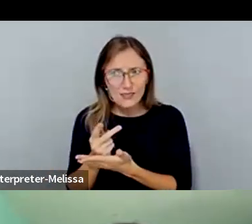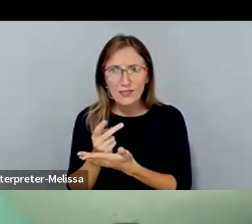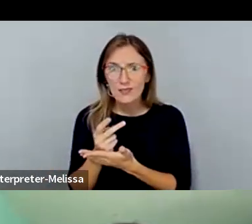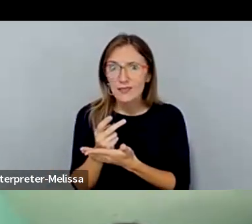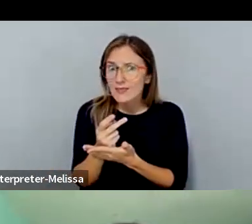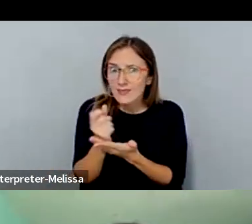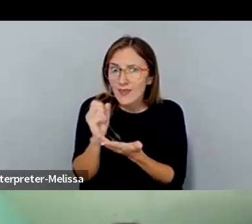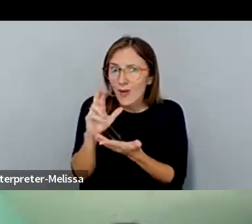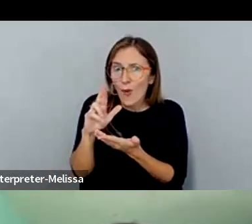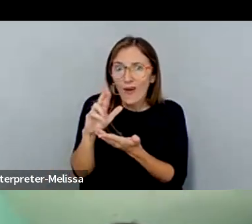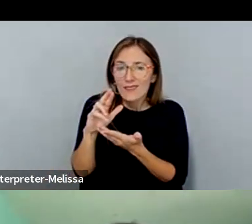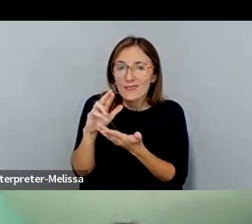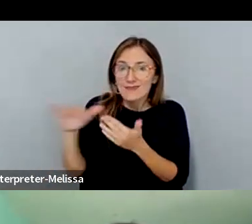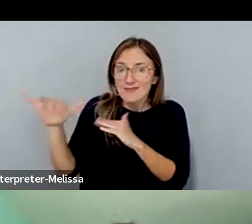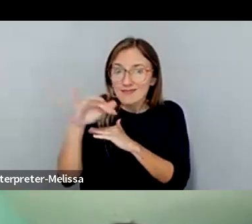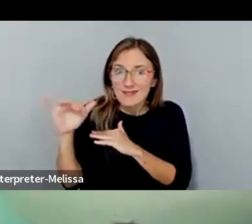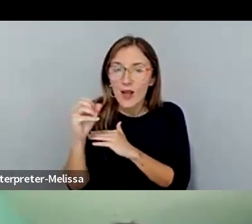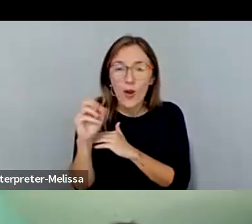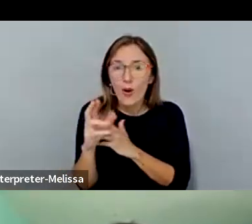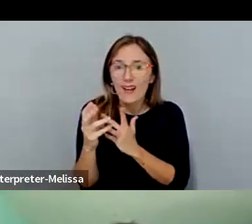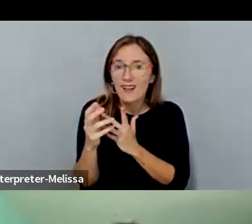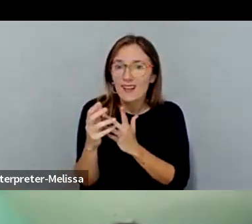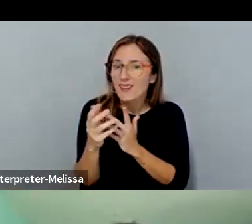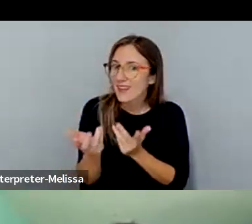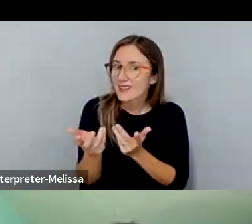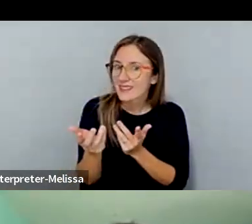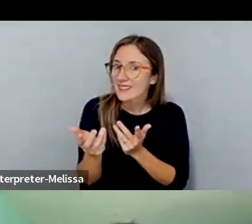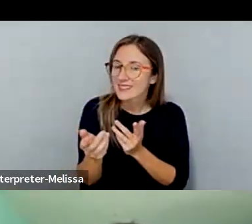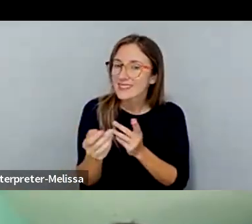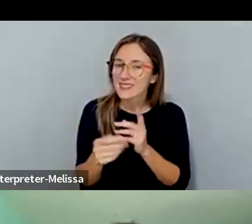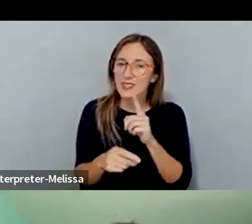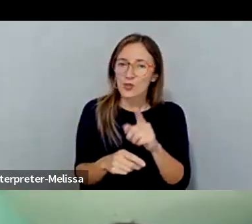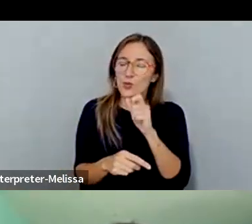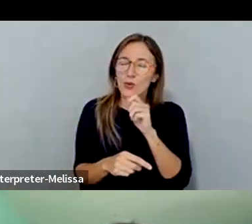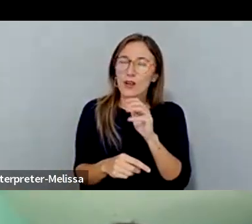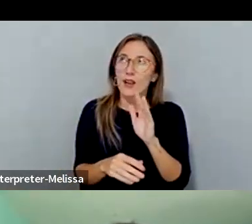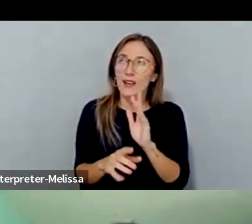this ramp go? It's a delivery ramp. Does it go into a main space? Is it